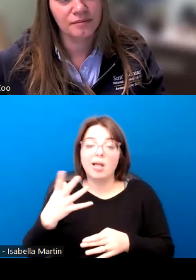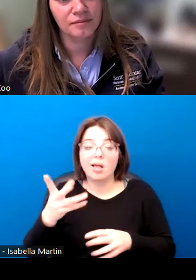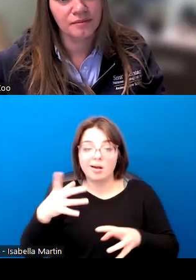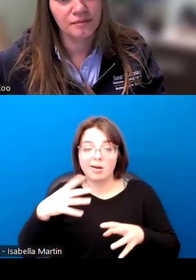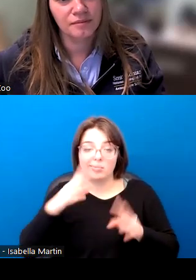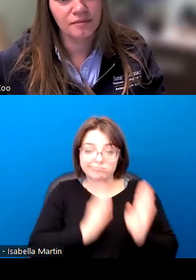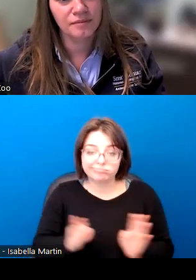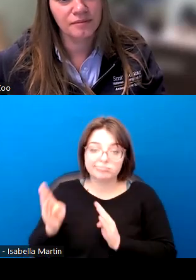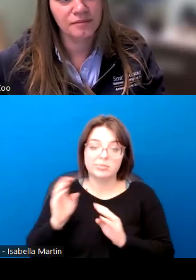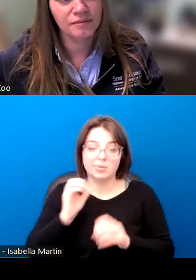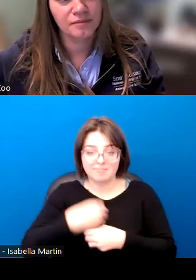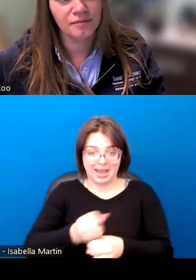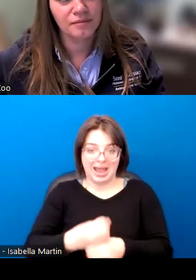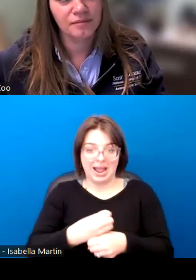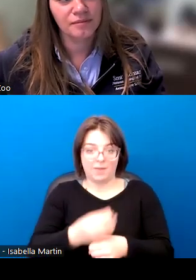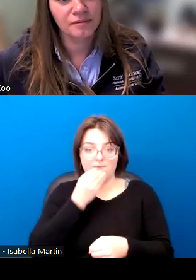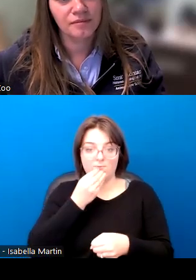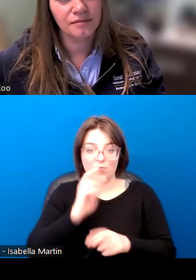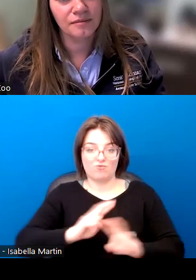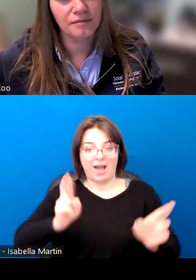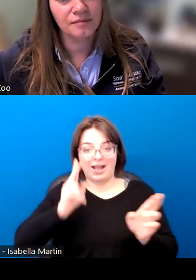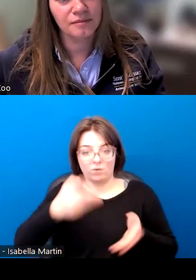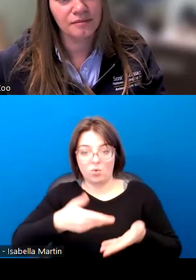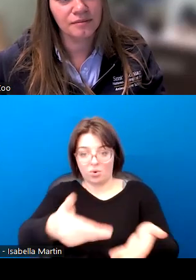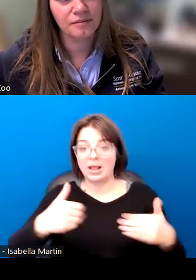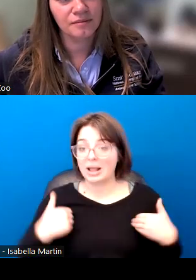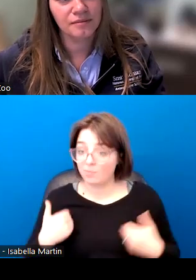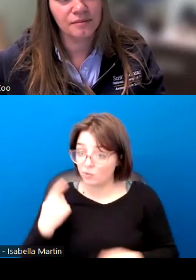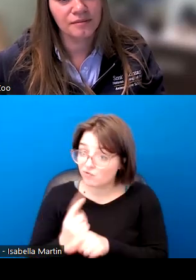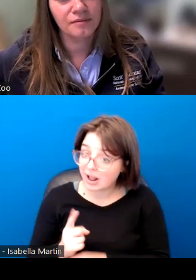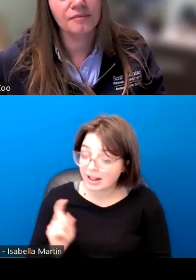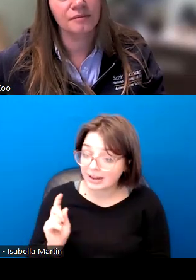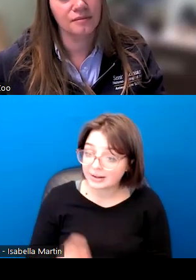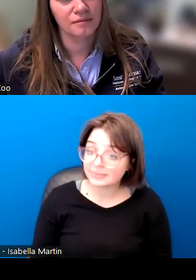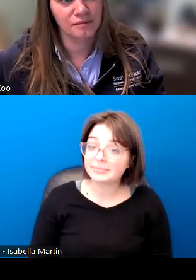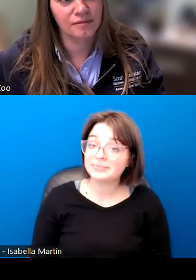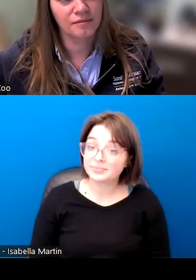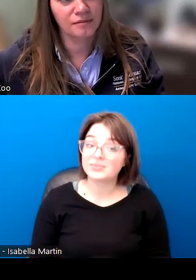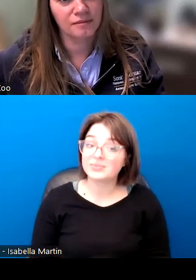great example of these bins that are delivered to every animal unit for individual animals.